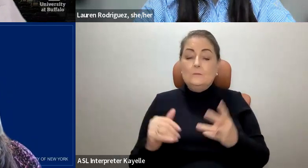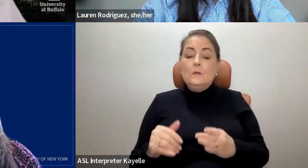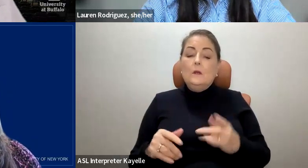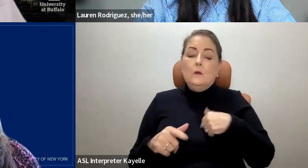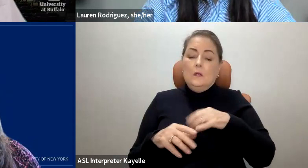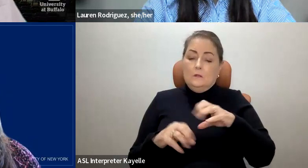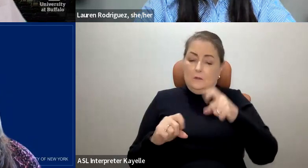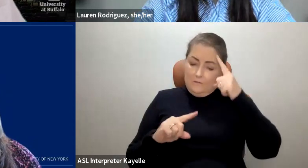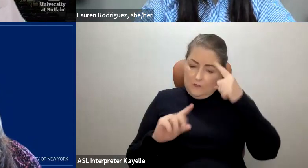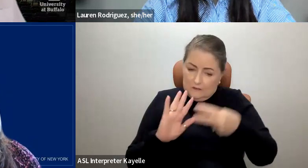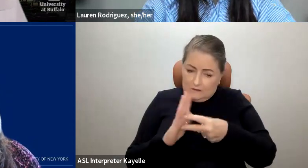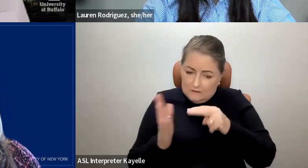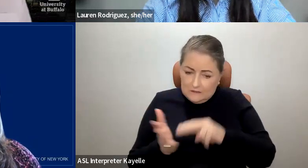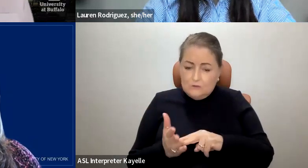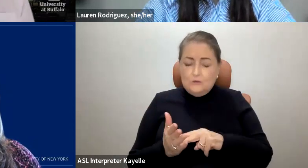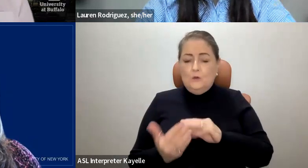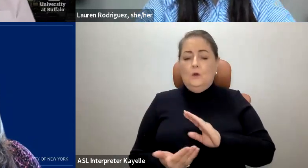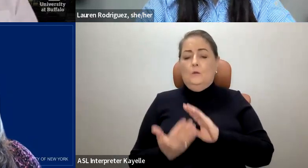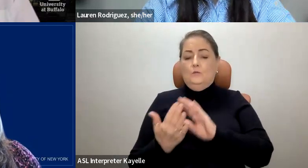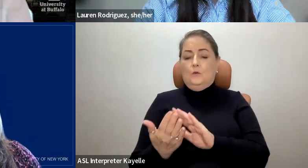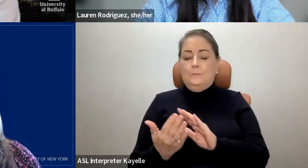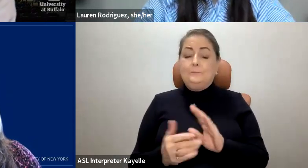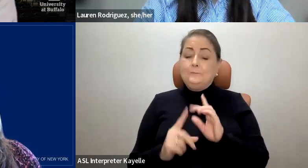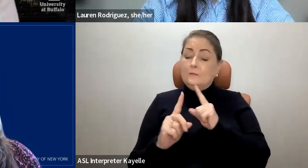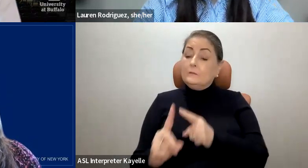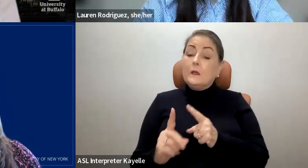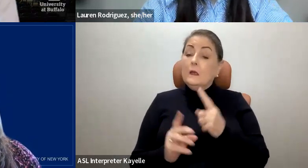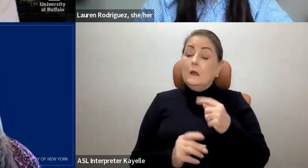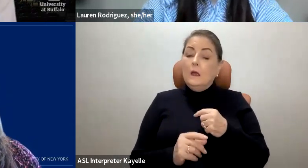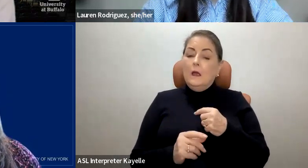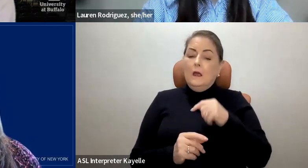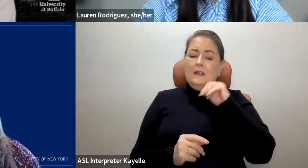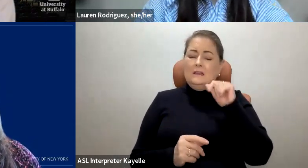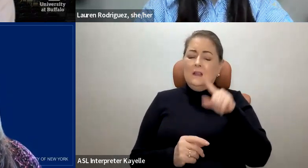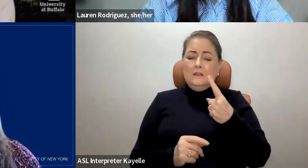project. Specifically, that it is not just an LMS migration,